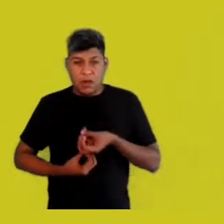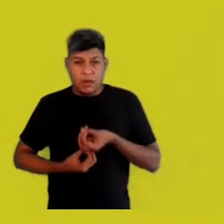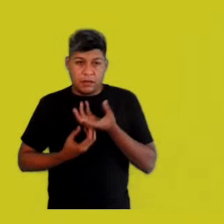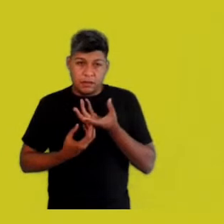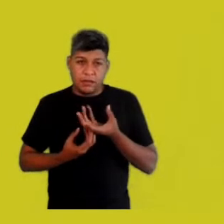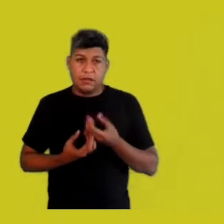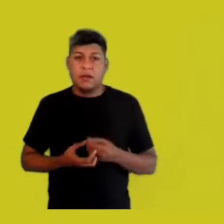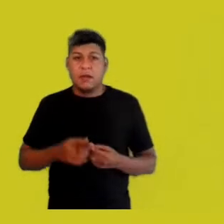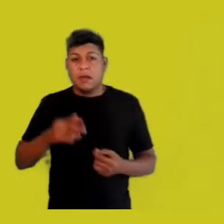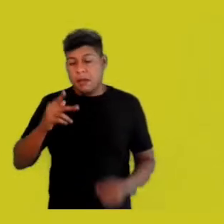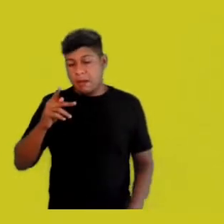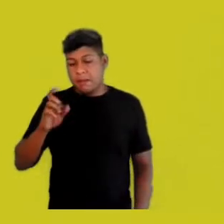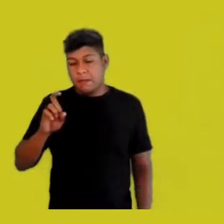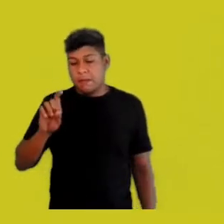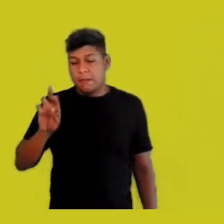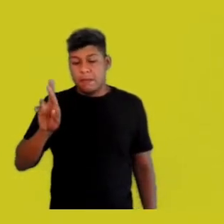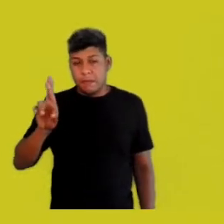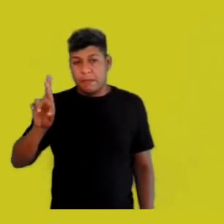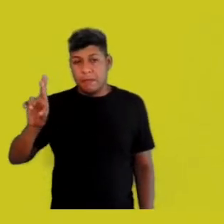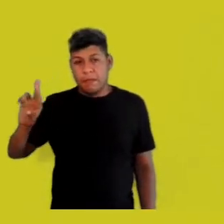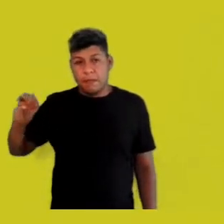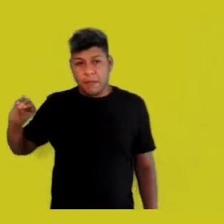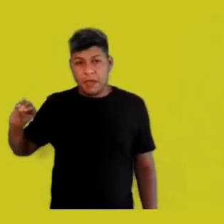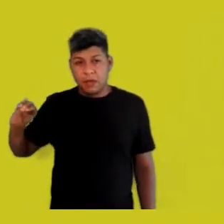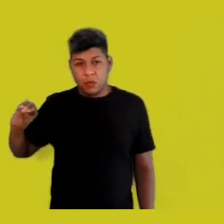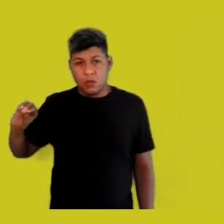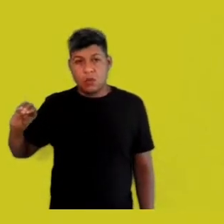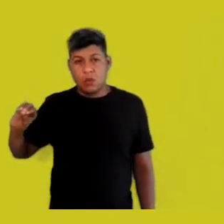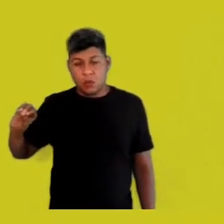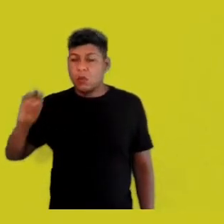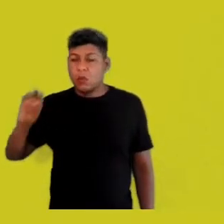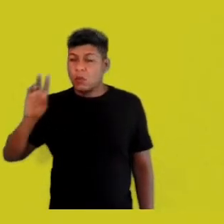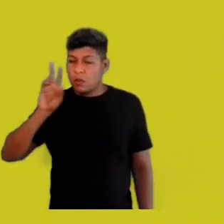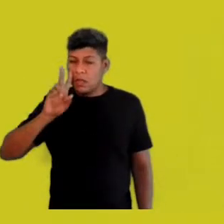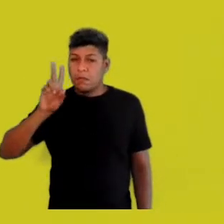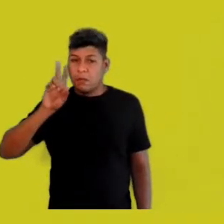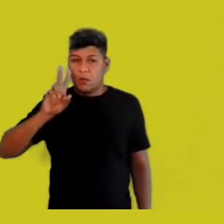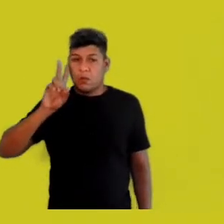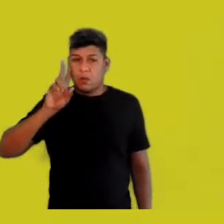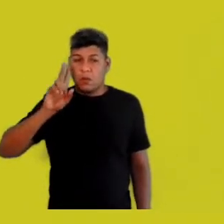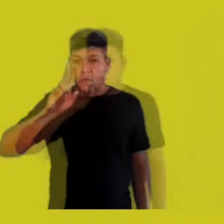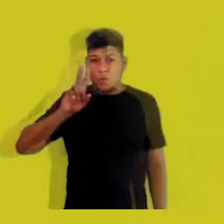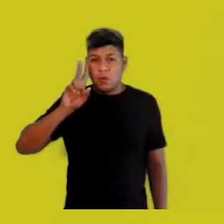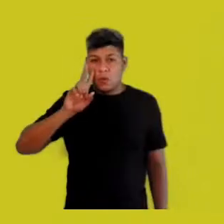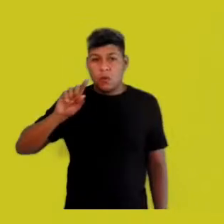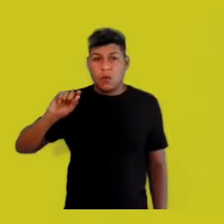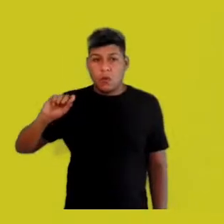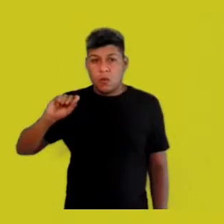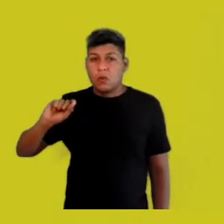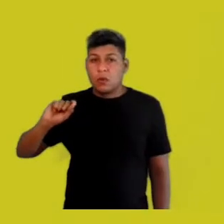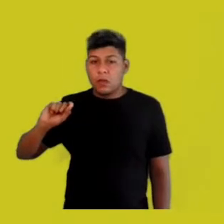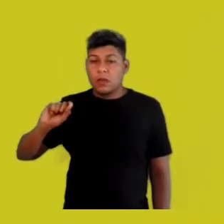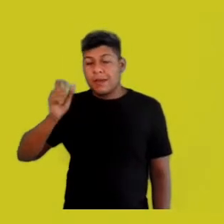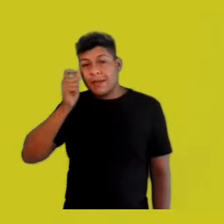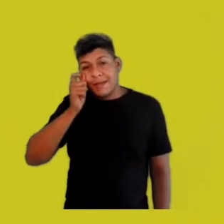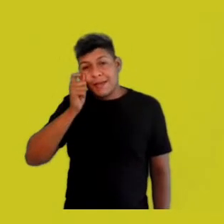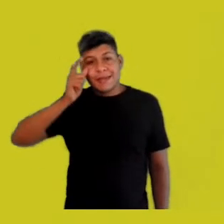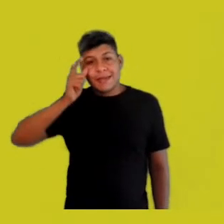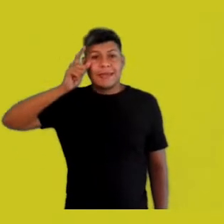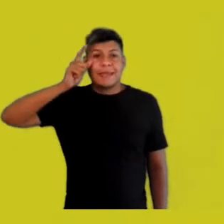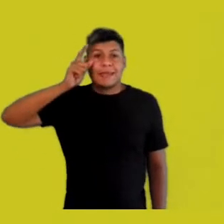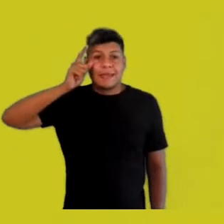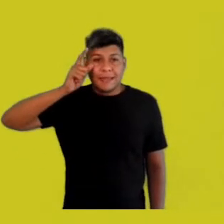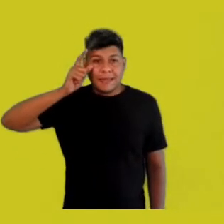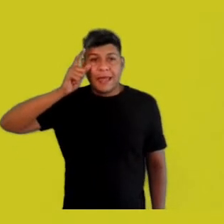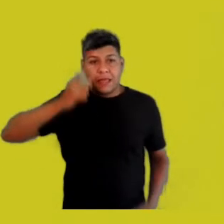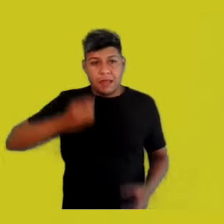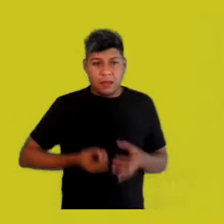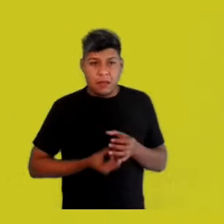that Pedro reminded very well, beyond a certain rooted idea of poetry.